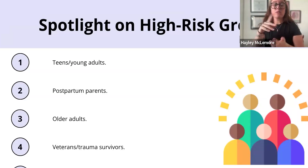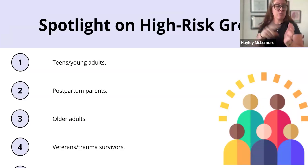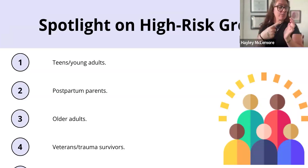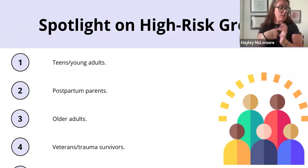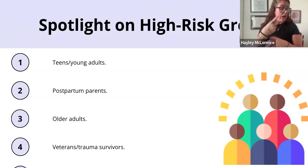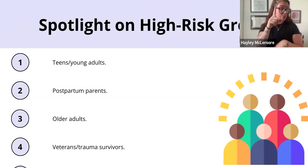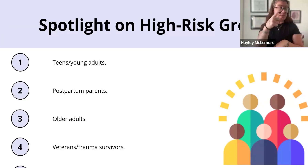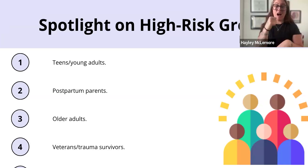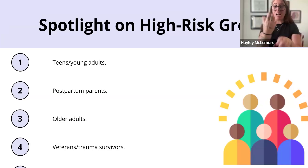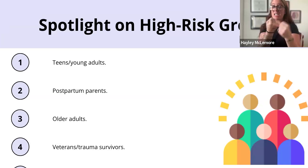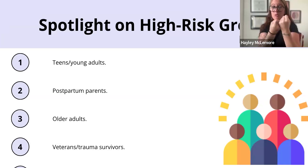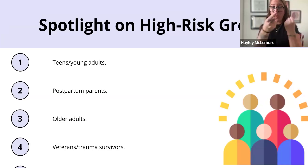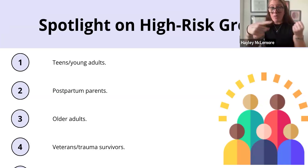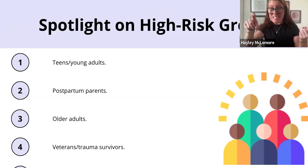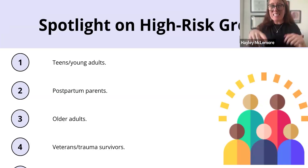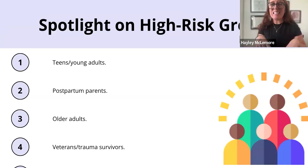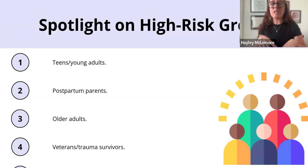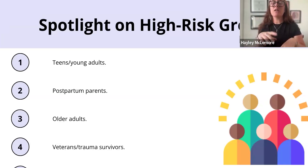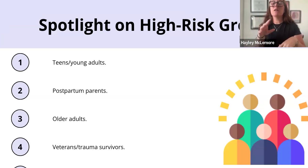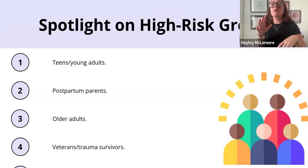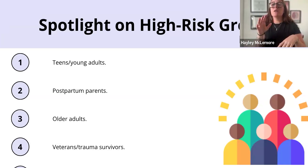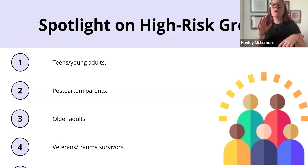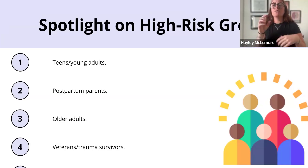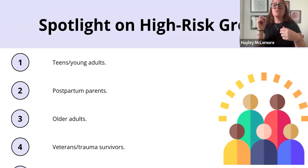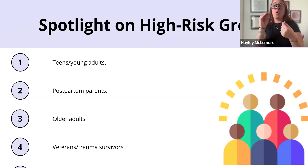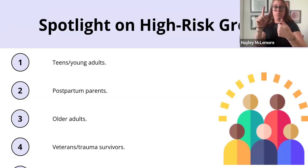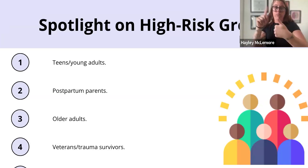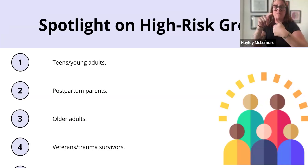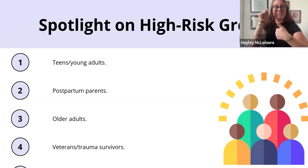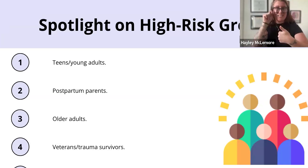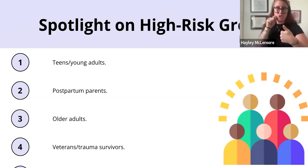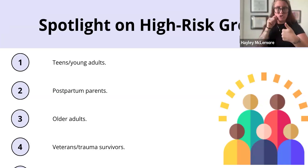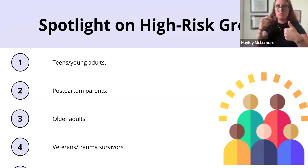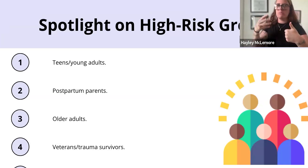the groups that are most often impacted on this, and we don't miss out on providing the support that they need.